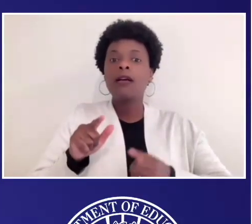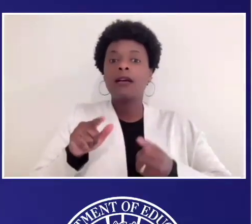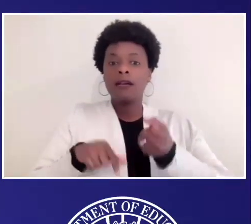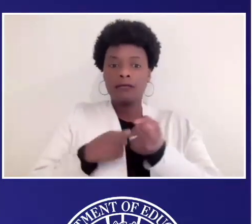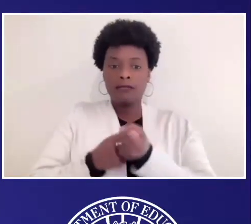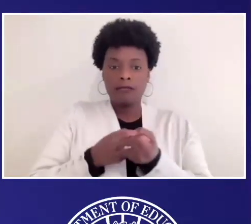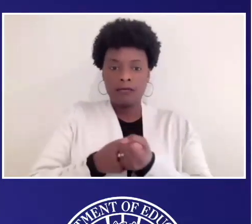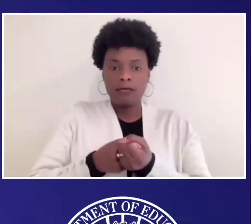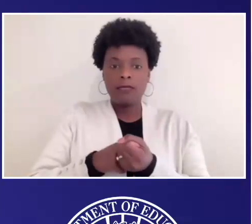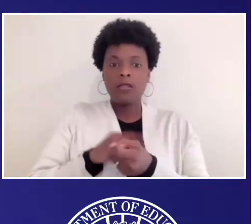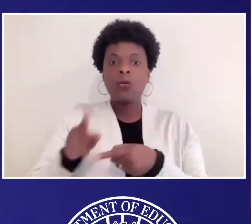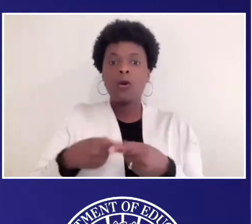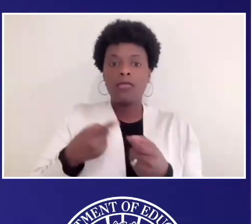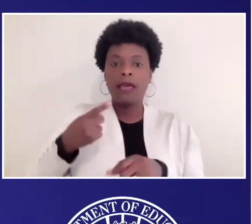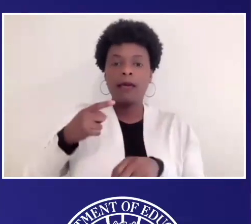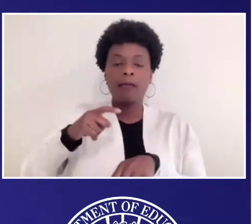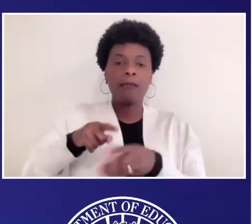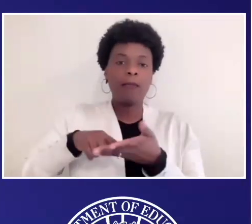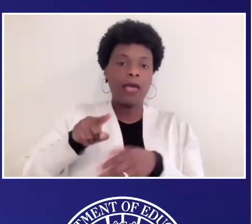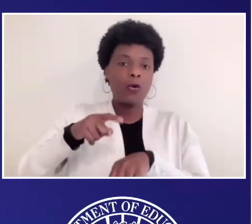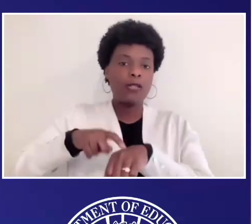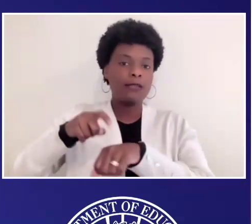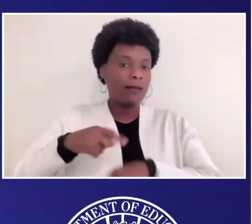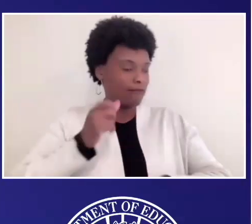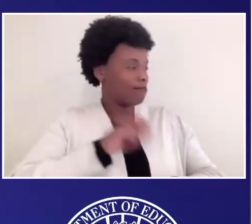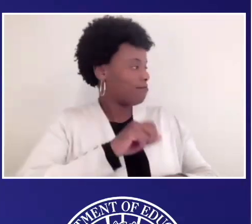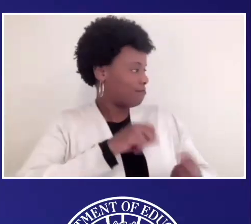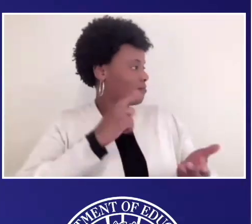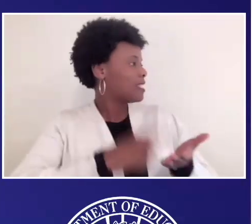And you are correct. We did talk about that, and we are looking at it. Thank you.